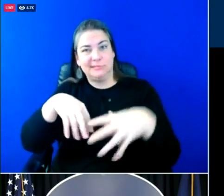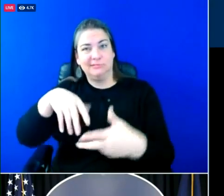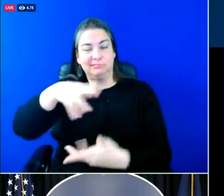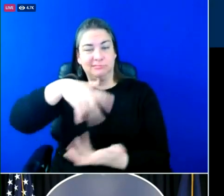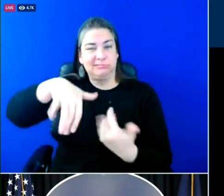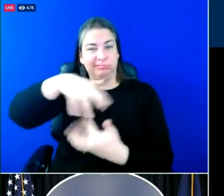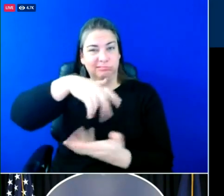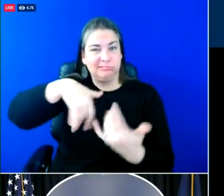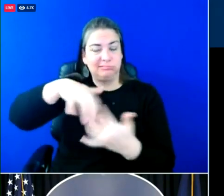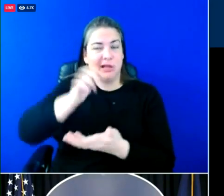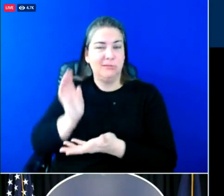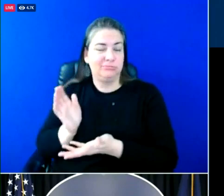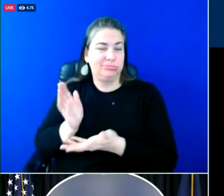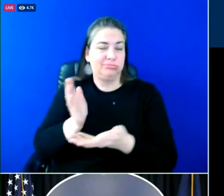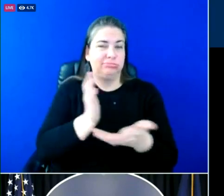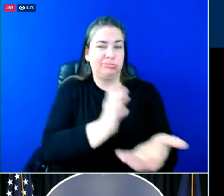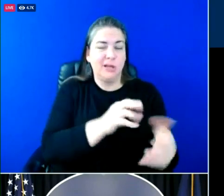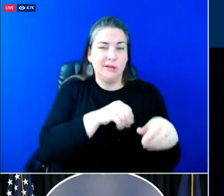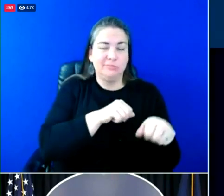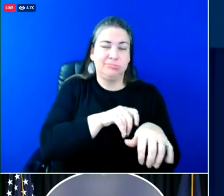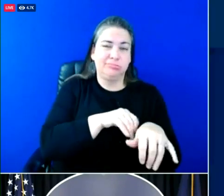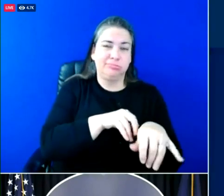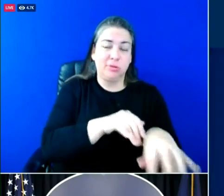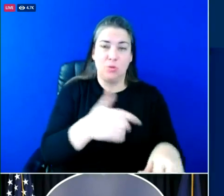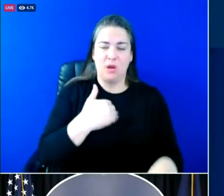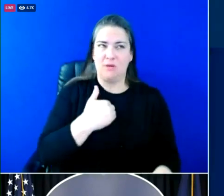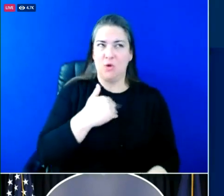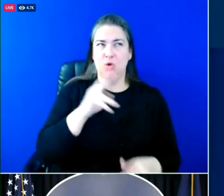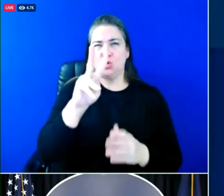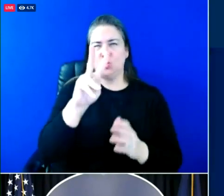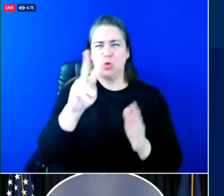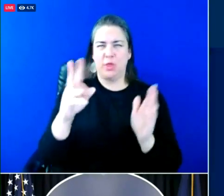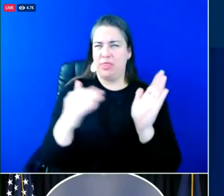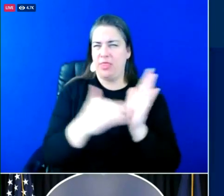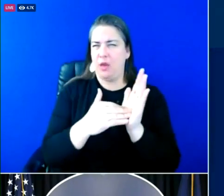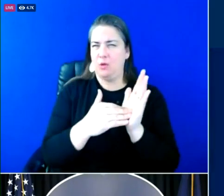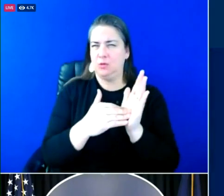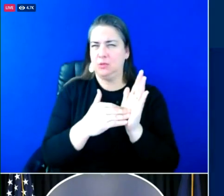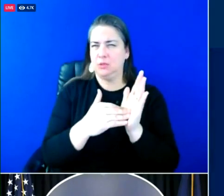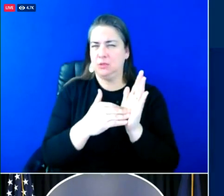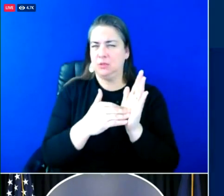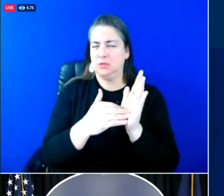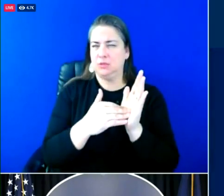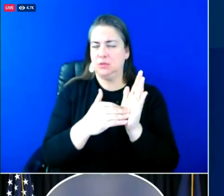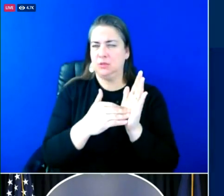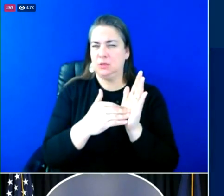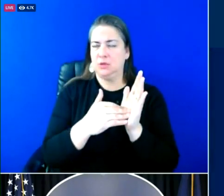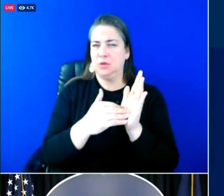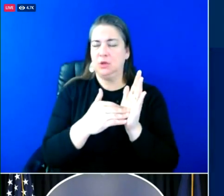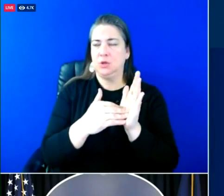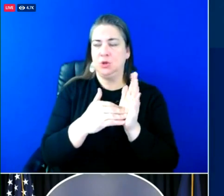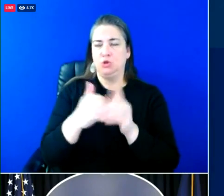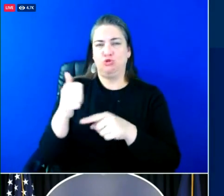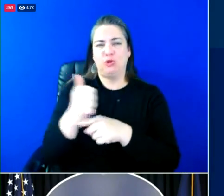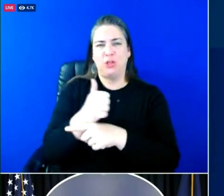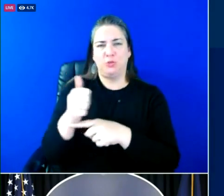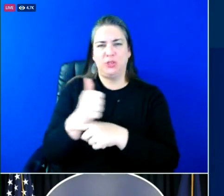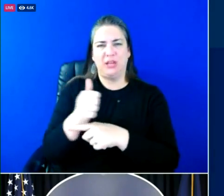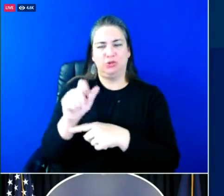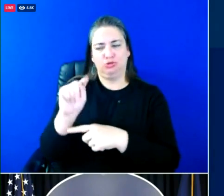actually almost 2000 transportation employees committed to the snow and ice